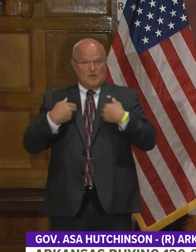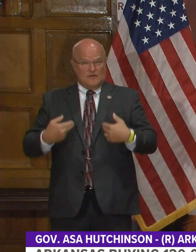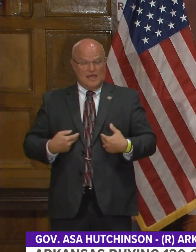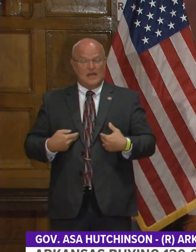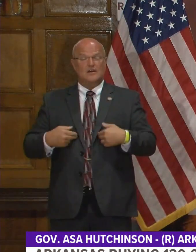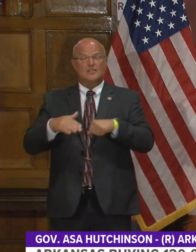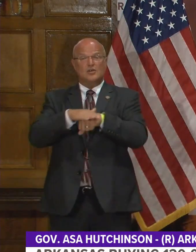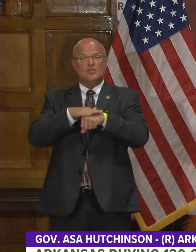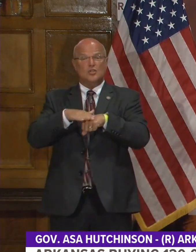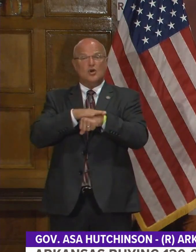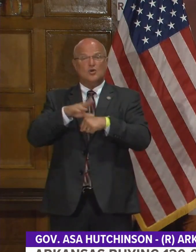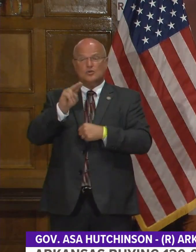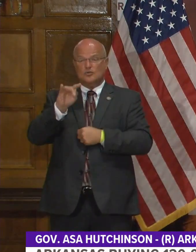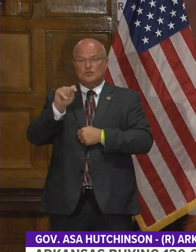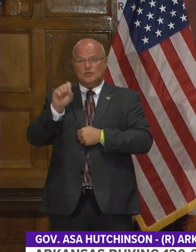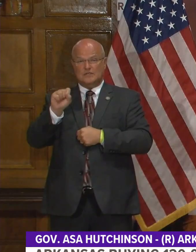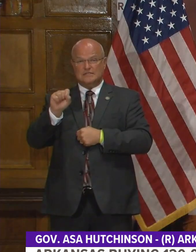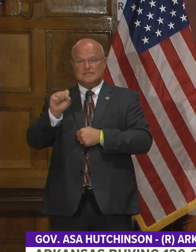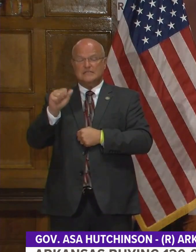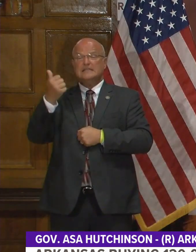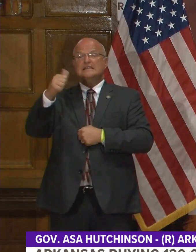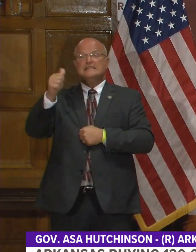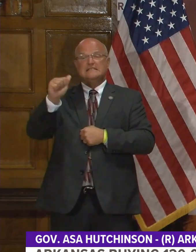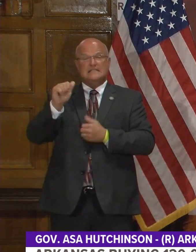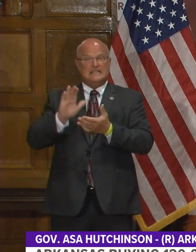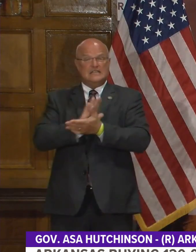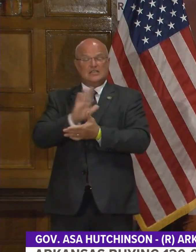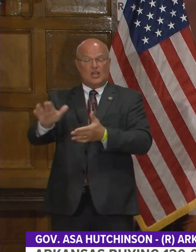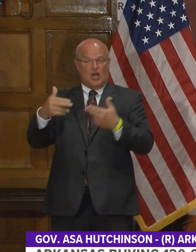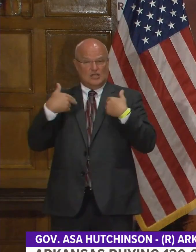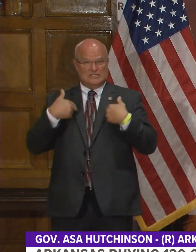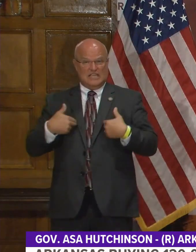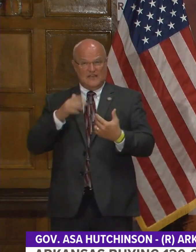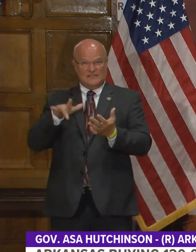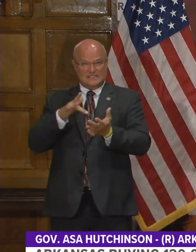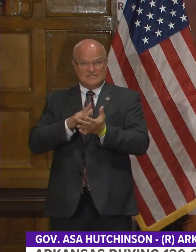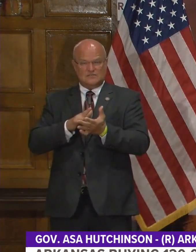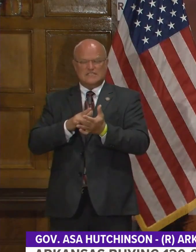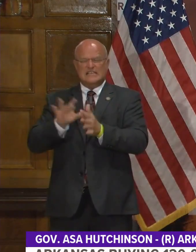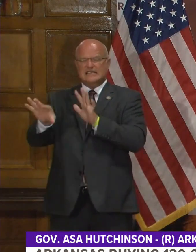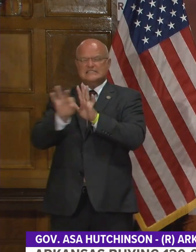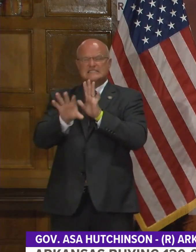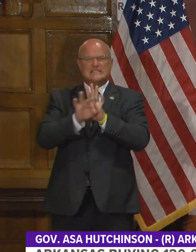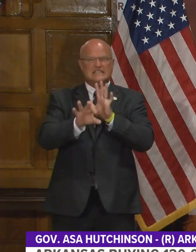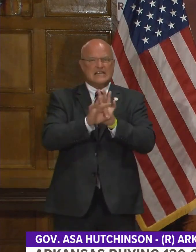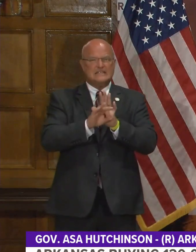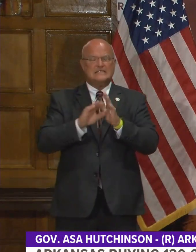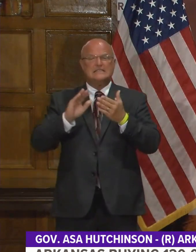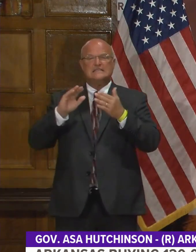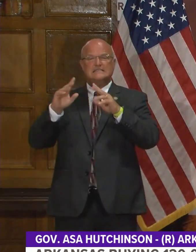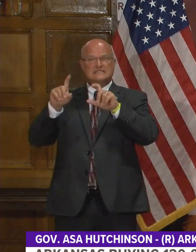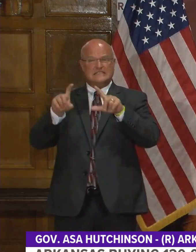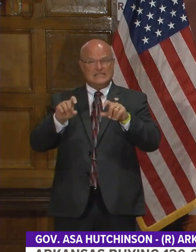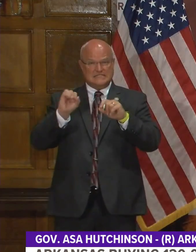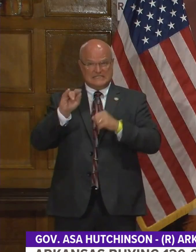ASYMPTOMATIC SPREADERS. >> THESE ASYMPTOMATIC SPREADERS. >> THESE TESTS ASYMPTOMATIC SPREADERS. >> THESE TESTS WILL ASYMPTOMATIC SPREADERS. >> THESE TESTS WILL USE ASYMPTOMATIC SPREADERS. >> THESE TESTS WILL USE AN ASYMPTOMATIC SPREADERS. >> THESE TESTS WILL USE AN ALL THESE TESTS WILL USE AN ALL THESE TESTS WILL USE AN ALL DEPARTMENT THESE TESTS WILL USE AN ALL DEPARTMENT OF THESE TESTS WILL USE AN ALL DEPARTMENT OF HEALTH. DEPARTMENT OF HEALTH. DEPARTMENT OF HEALTH. LOCAL DEPARTMENT OF HEALTH. LOCAL HEALTH DEPARTMENT OF HEALTH. LOCAL HEALTH UNITS, DEPARTMENT OF HEALTH. LOCAL HEALTH UNITS, 10 DEPARTMENT OF HEALTH. LOCAL HEALTH UNITS, 10 COLLEGE LOCAL HEALTH UNITS, 10 COLLEGE LOCAL HEALTH UNITS, 10 COLLEGE HEALTH LOCAL HEALTH UNITS, 10 COLLEGE HEALTH CENTERS LOCAL HEALTH UNITS, 10 COLLEGE HEALTH CENTERS AND LOCAL HEALTH UNITS, 10 COLLEGE HEALTH CENTERS AND SELECTED HEALTH CENTERS AND SELECTED HEALTH CENTERS AND SELECTED COMMUNITY